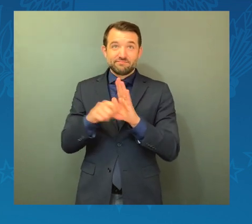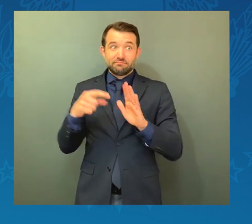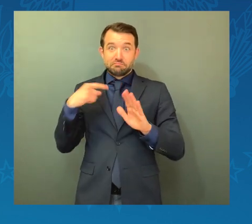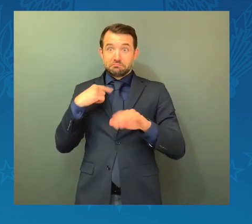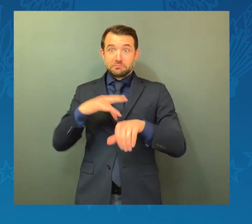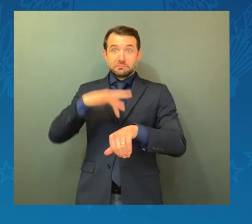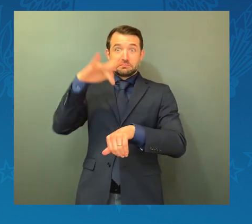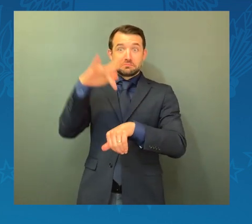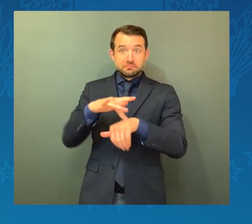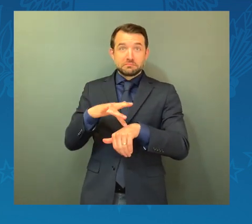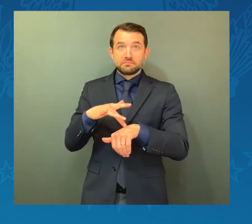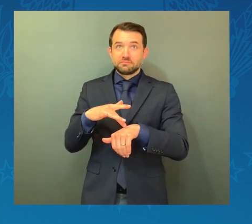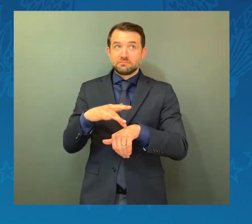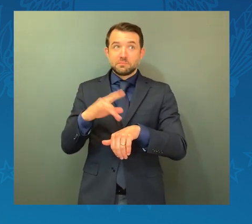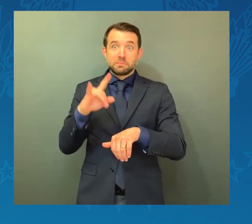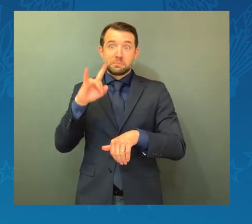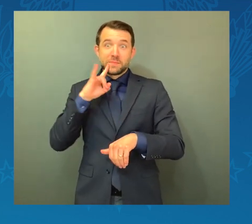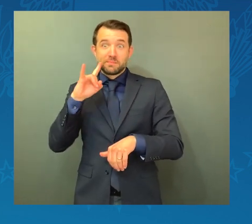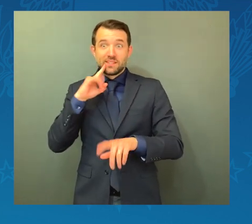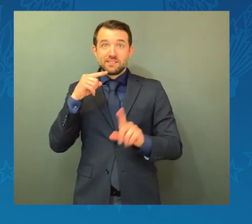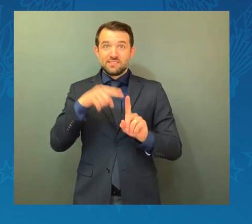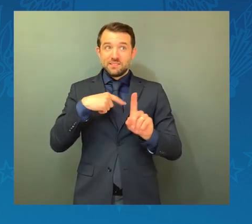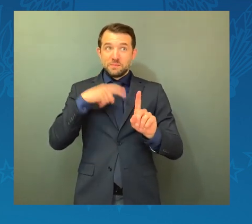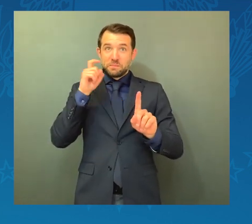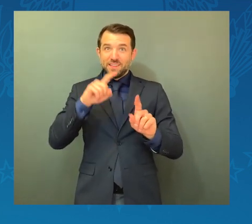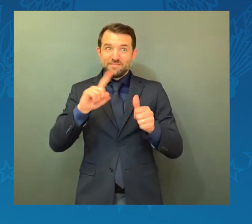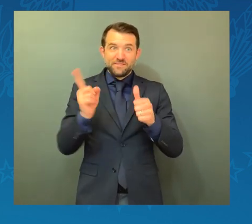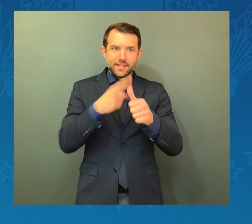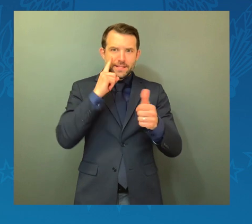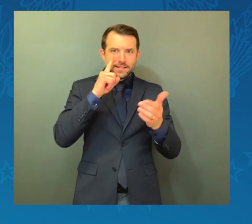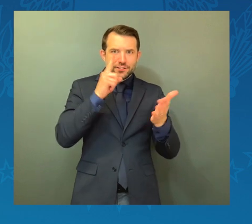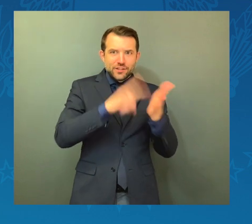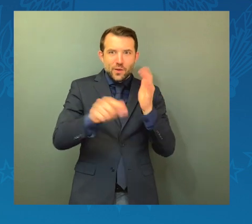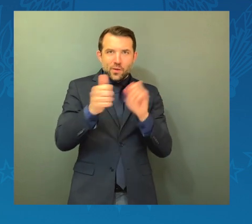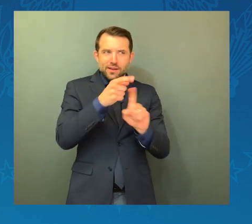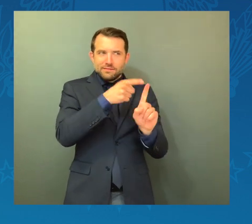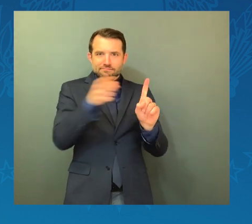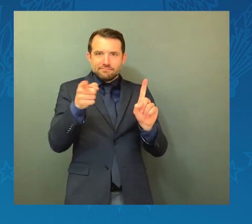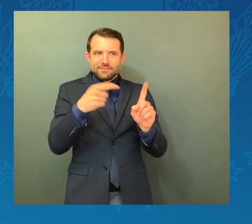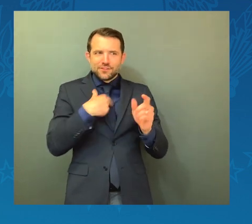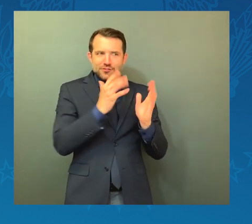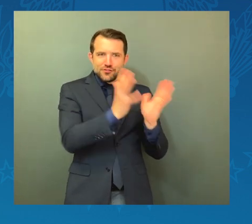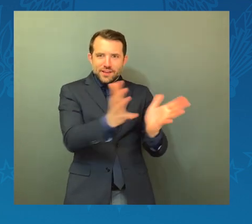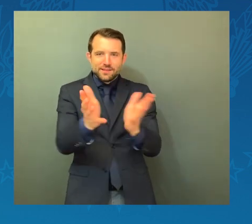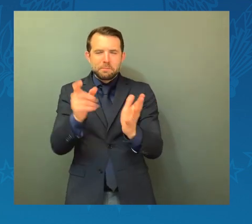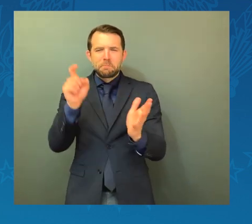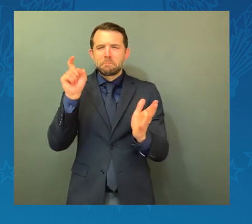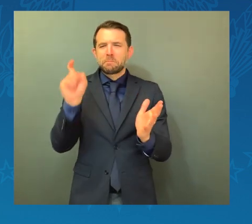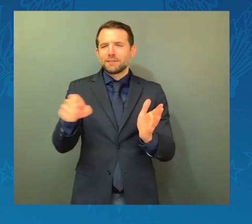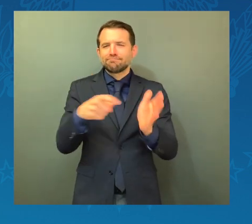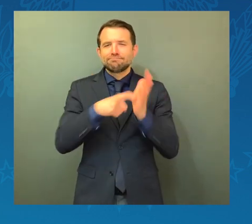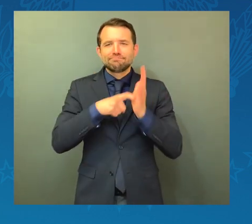without checking in with Bennie Thompson -- to seek his advice and approval.